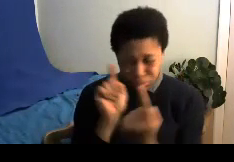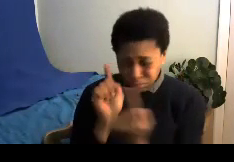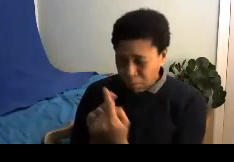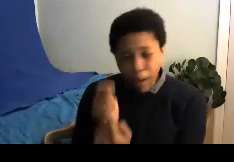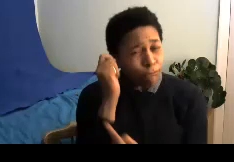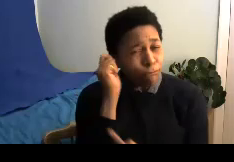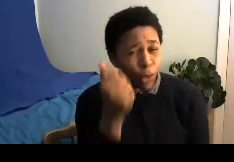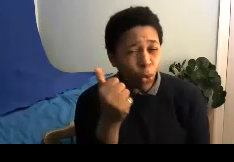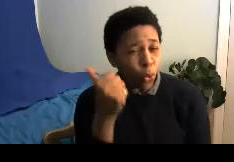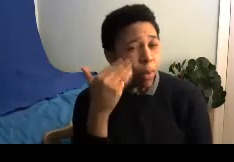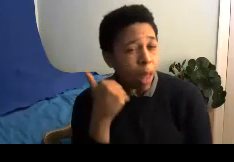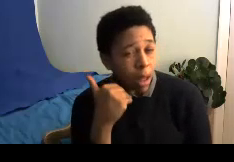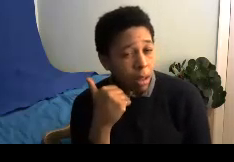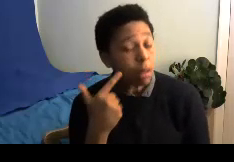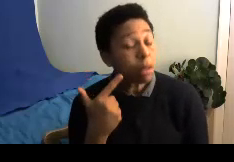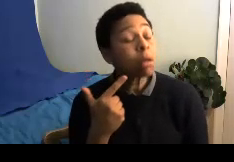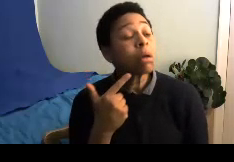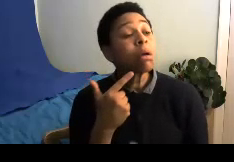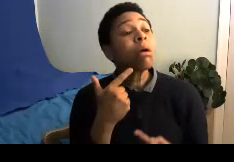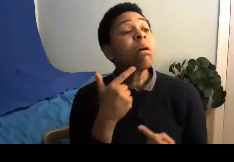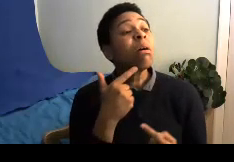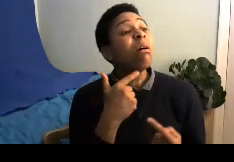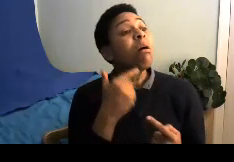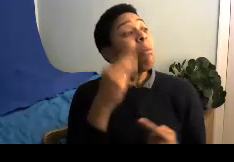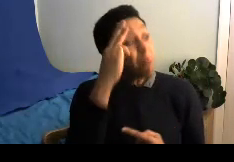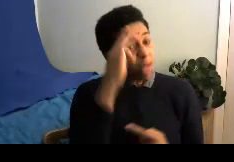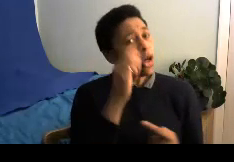those his mother knew she often derided for being too black,